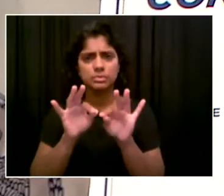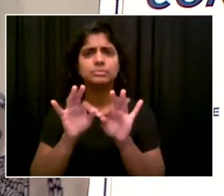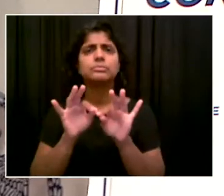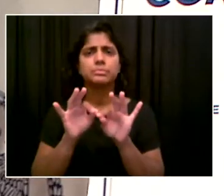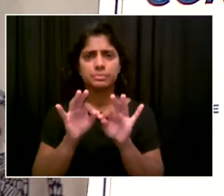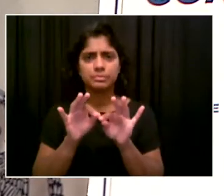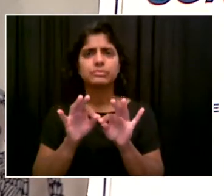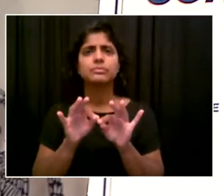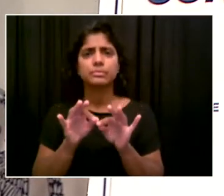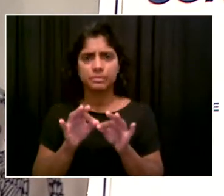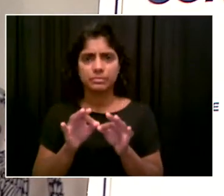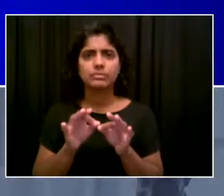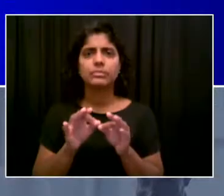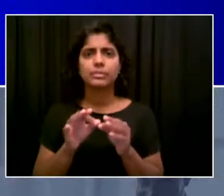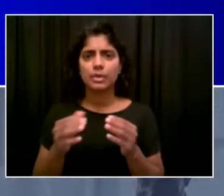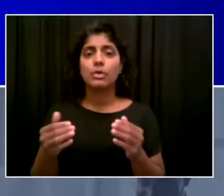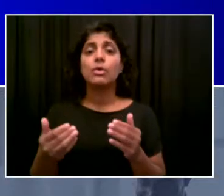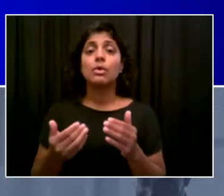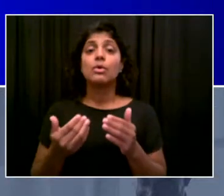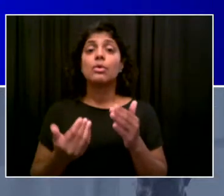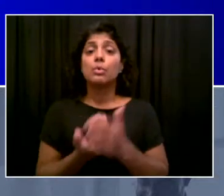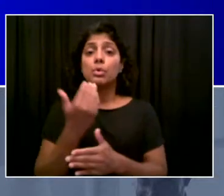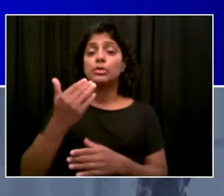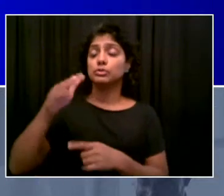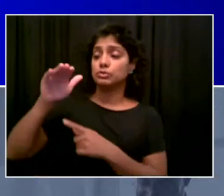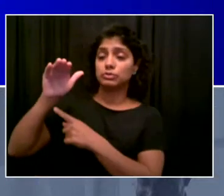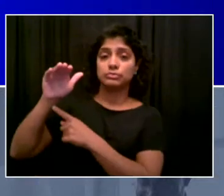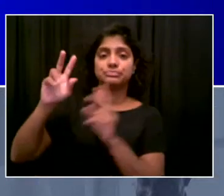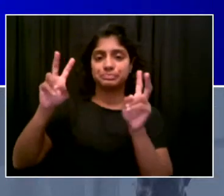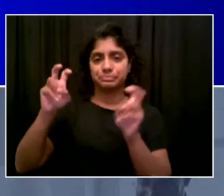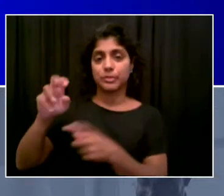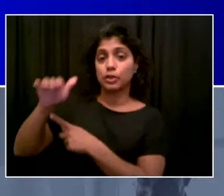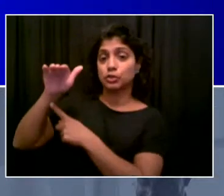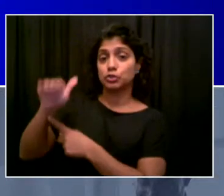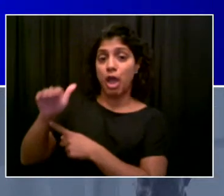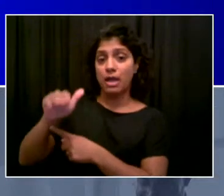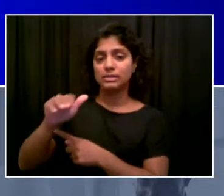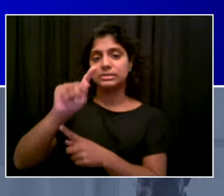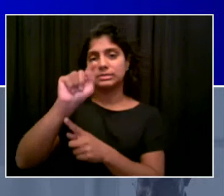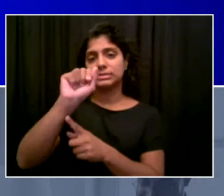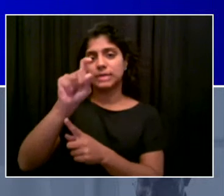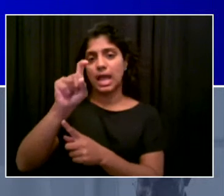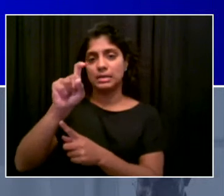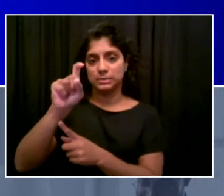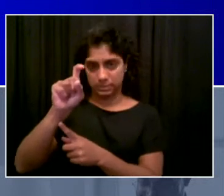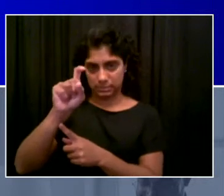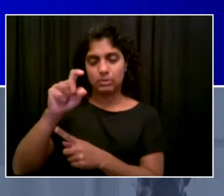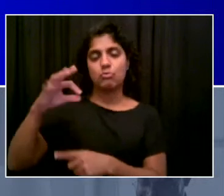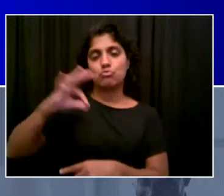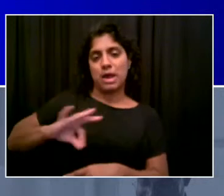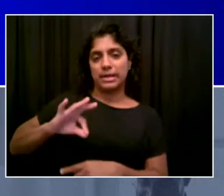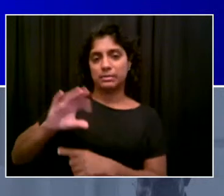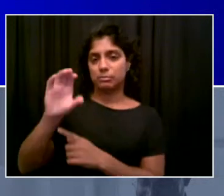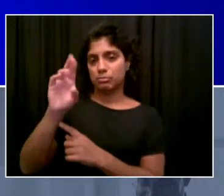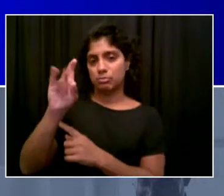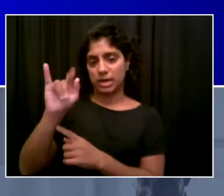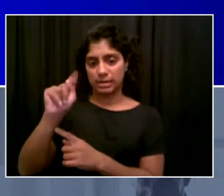CHANGE PEOPLE'S LIVES PROFOUNDLY BUT WE NEED TO MAKE SURE PEOPLE GET THE MONEY THEY DESERVE. THE NEW CHILD